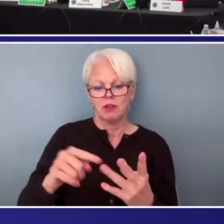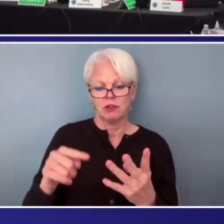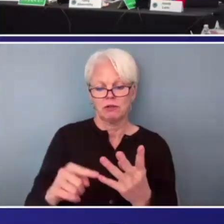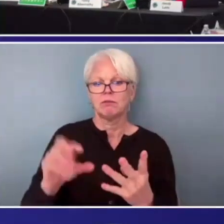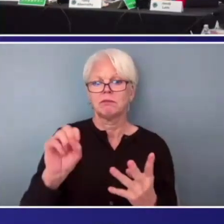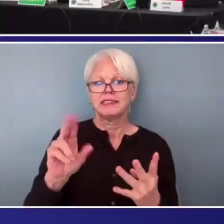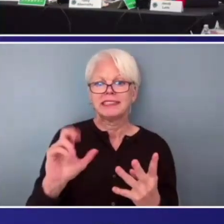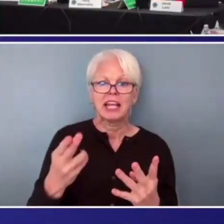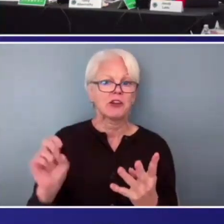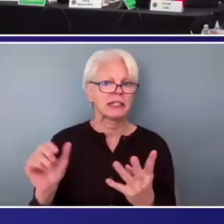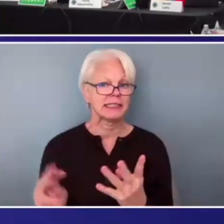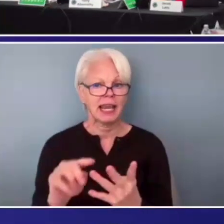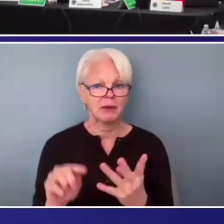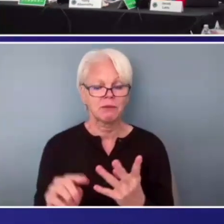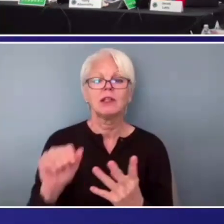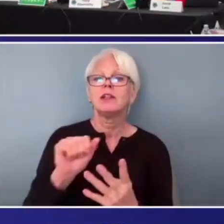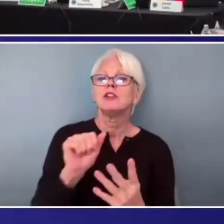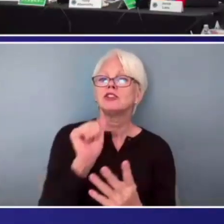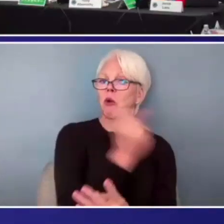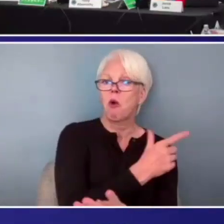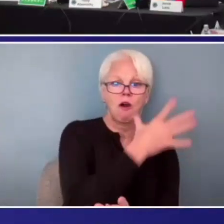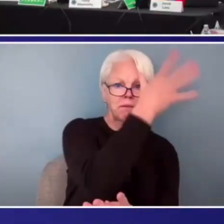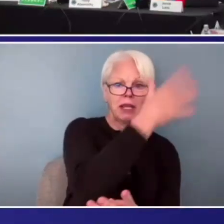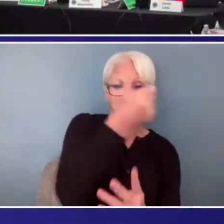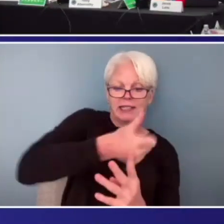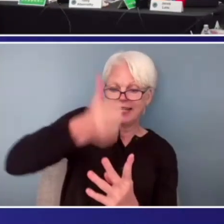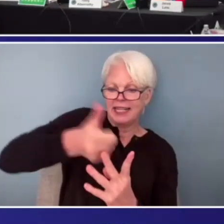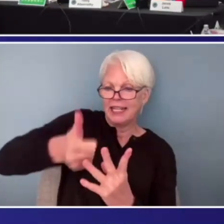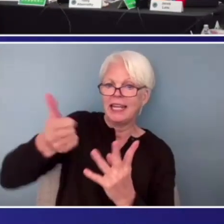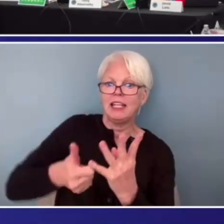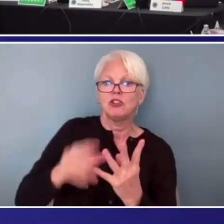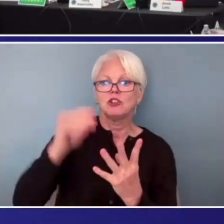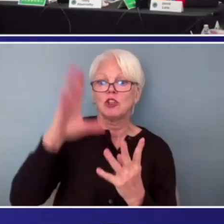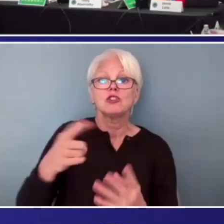all parents, each student, all parents, each student. So if you got five siblings and you want to